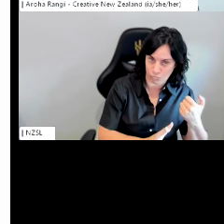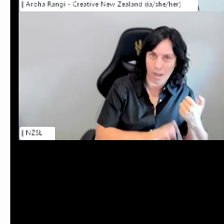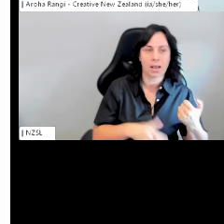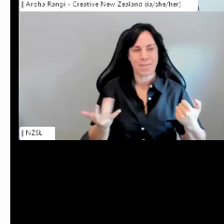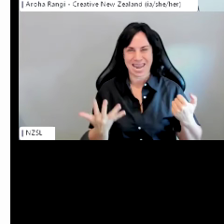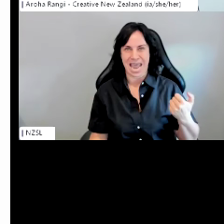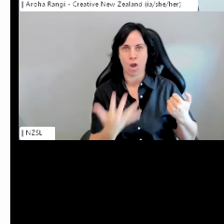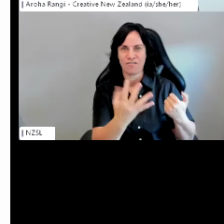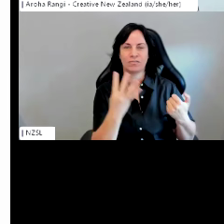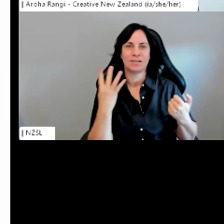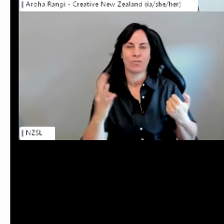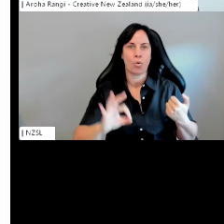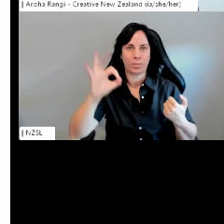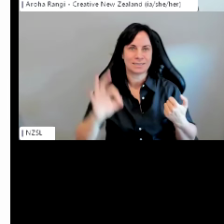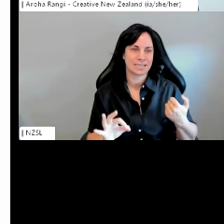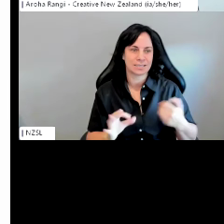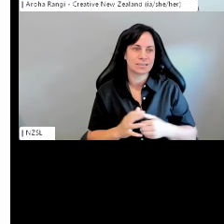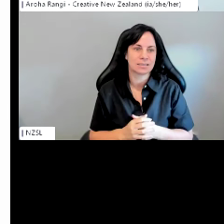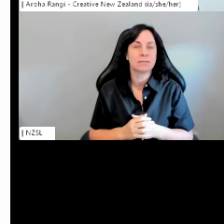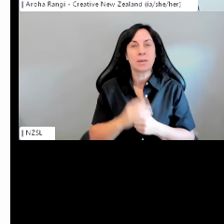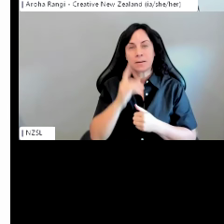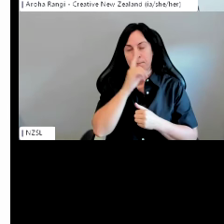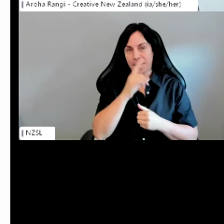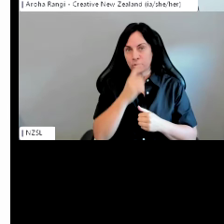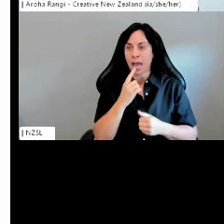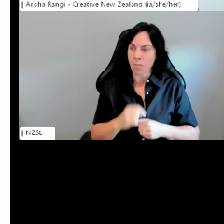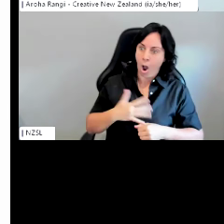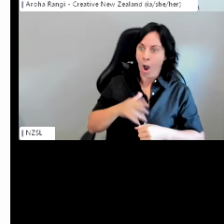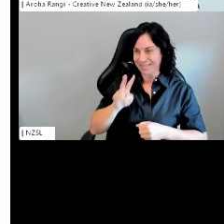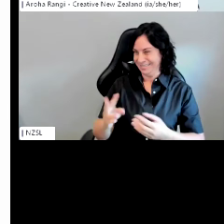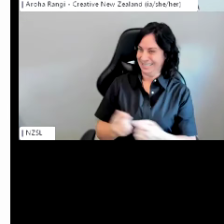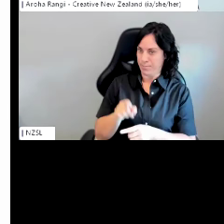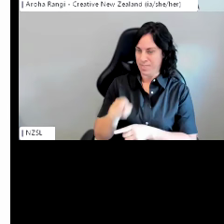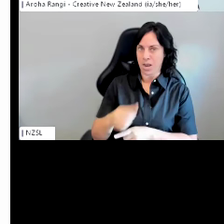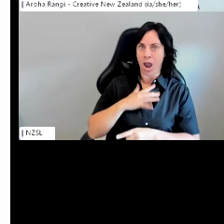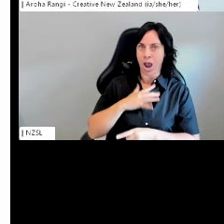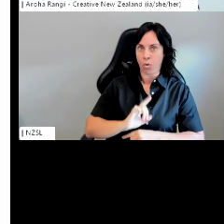saw something they wanted to attend, but that the ticket price uh not just the ticket price,